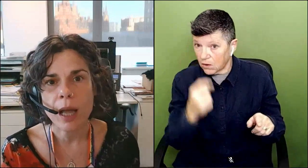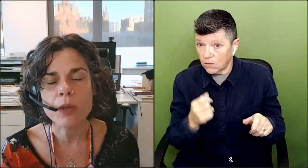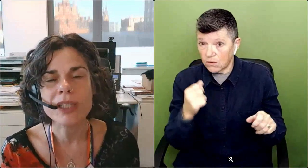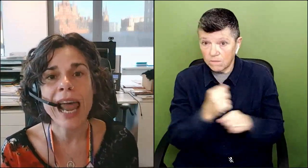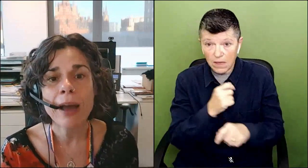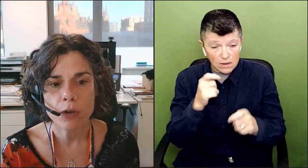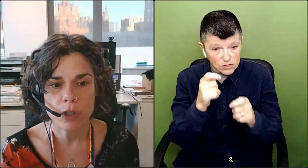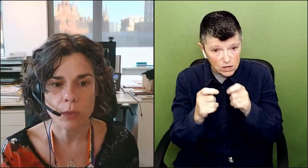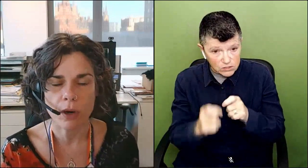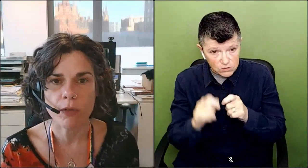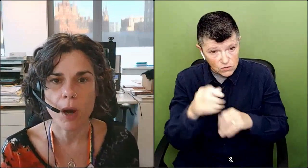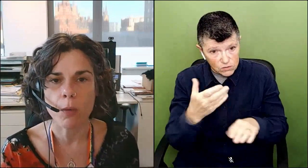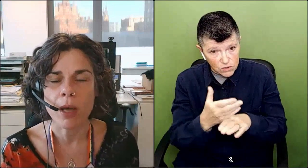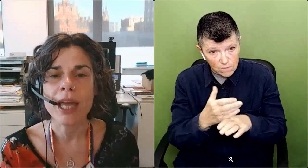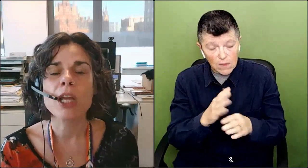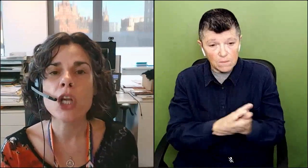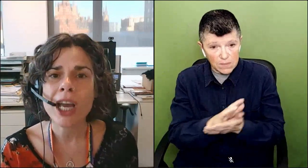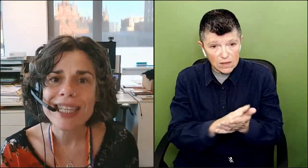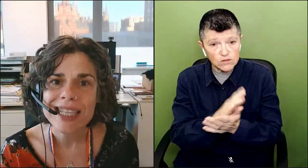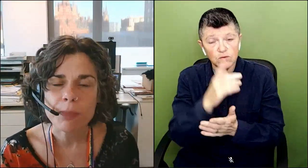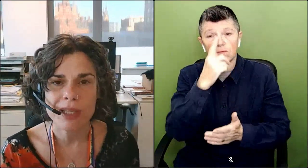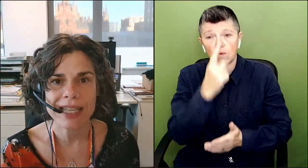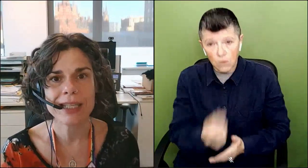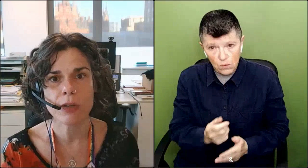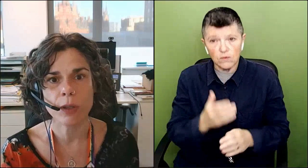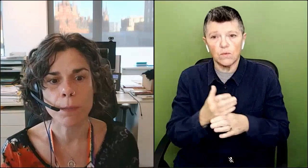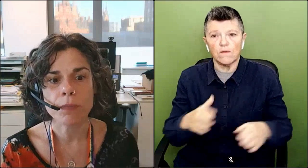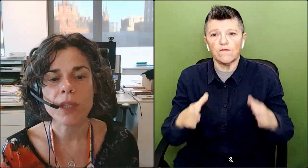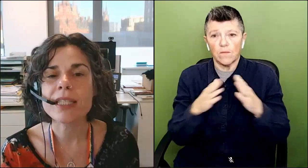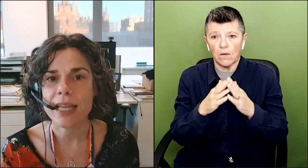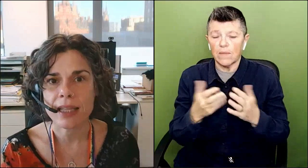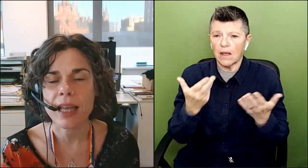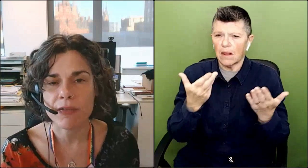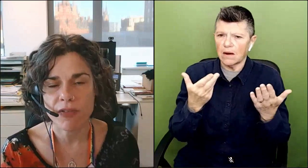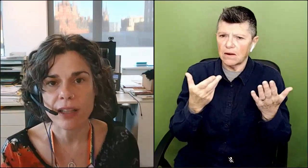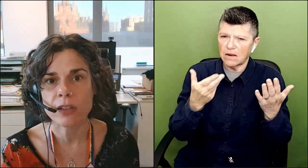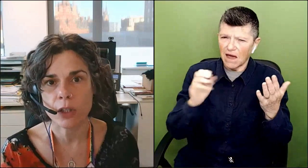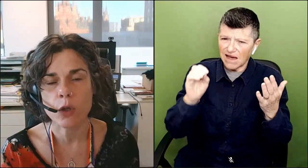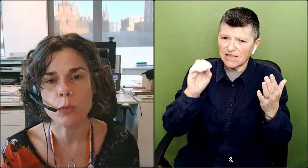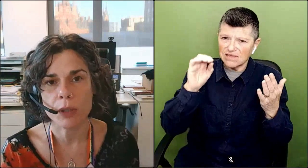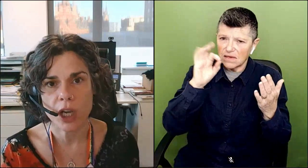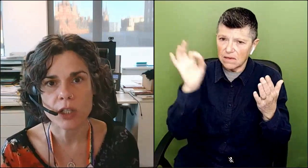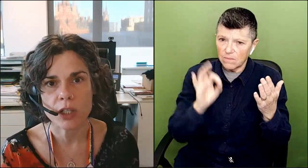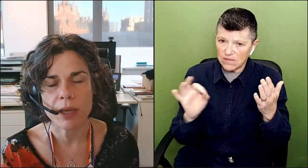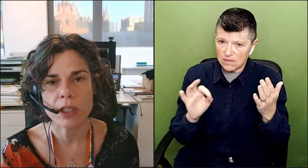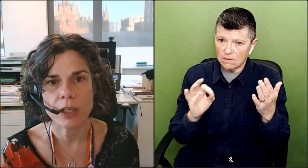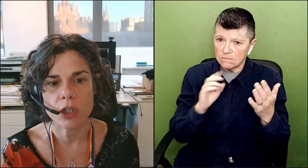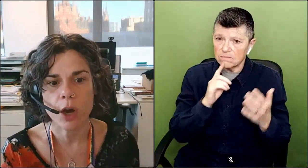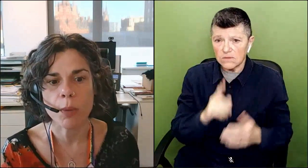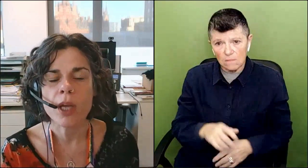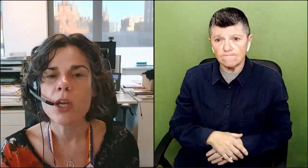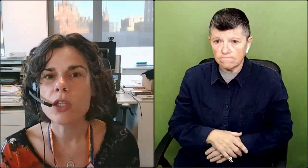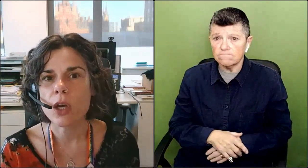that would allow you to work from home, 90% of them said that they felt that there could be changes made to their job.